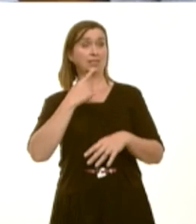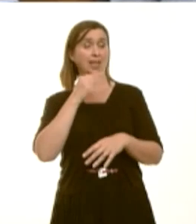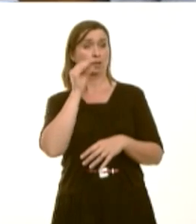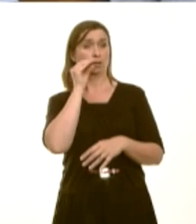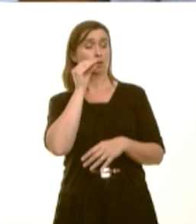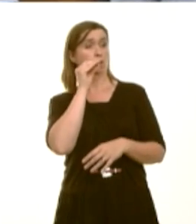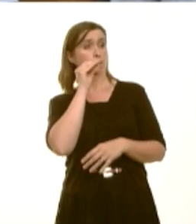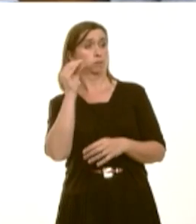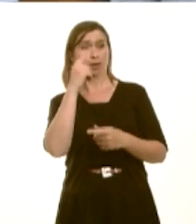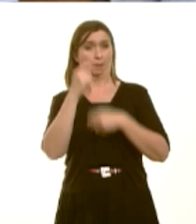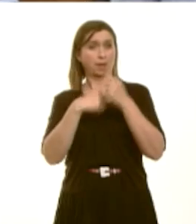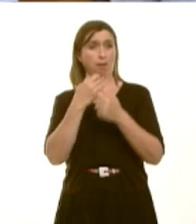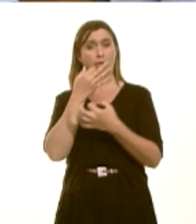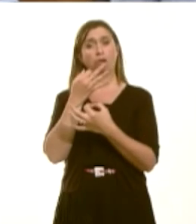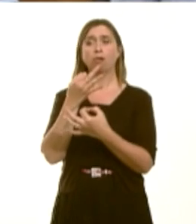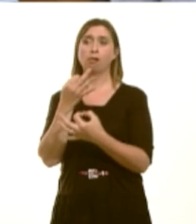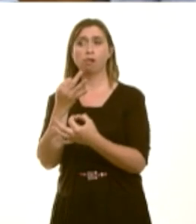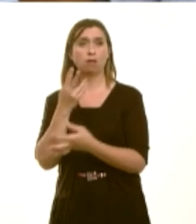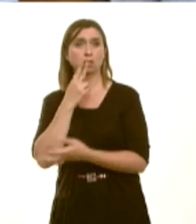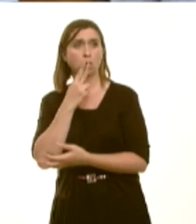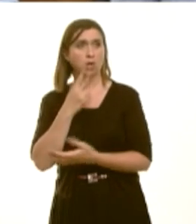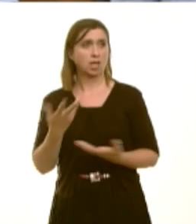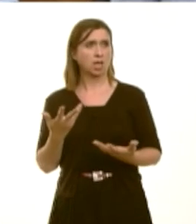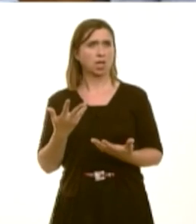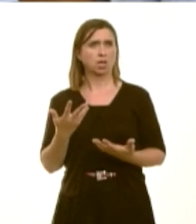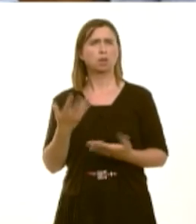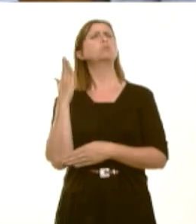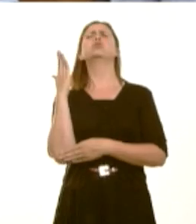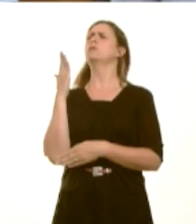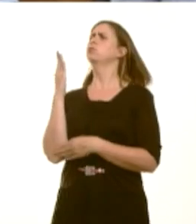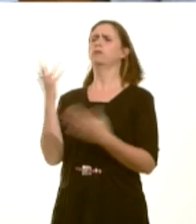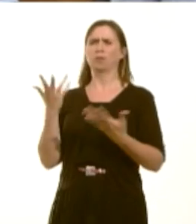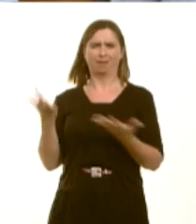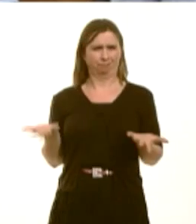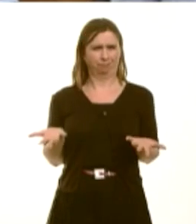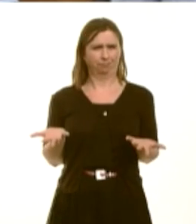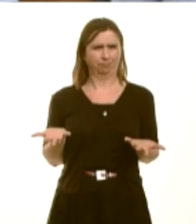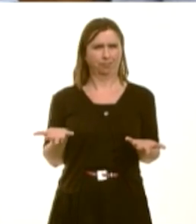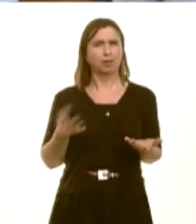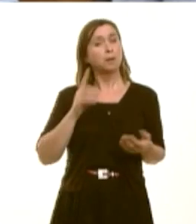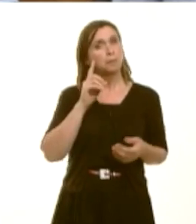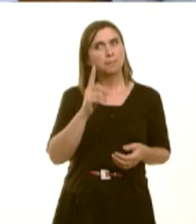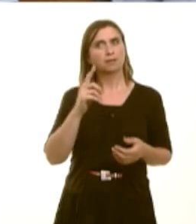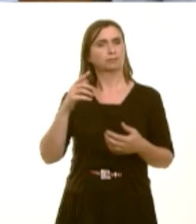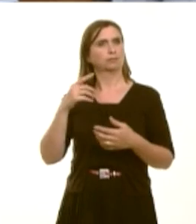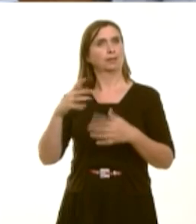Carwyn Jones: Secondly, is it not the case, then, that tobacco companies are buying up e-cigarette companies? Why would they do that if they didnít feel that there was an opportunity